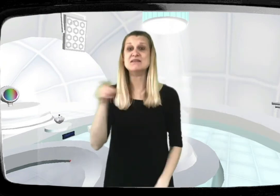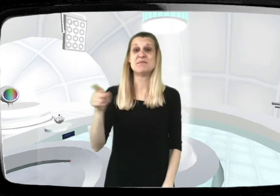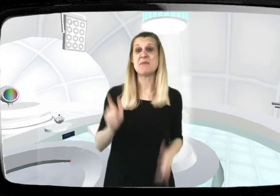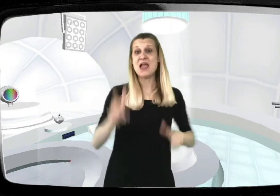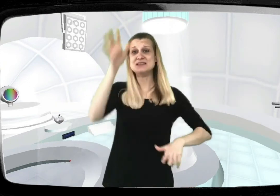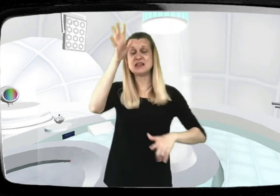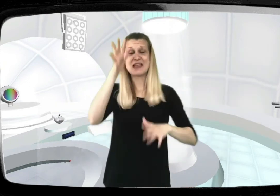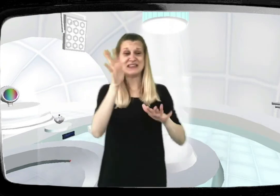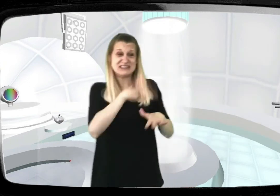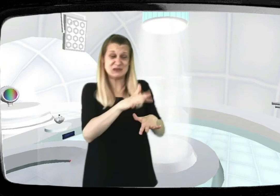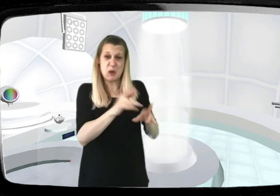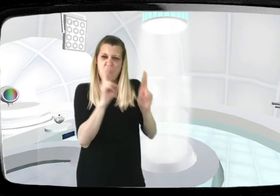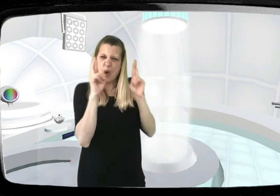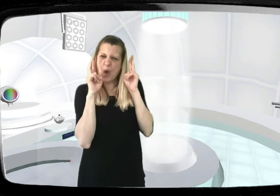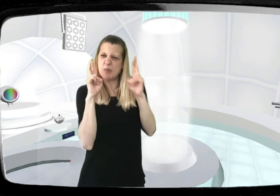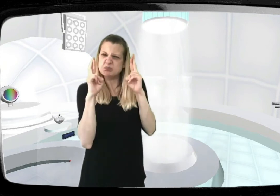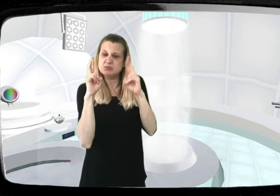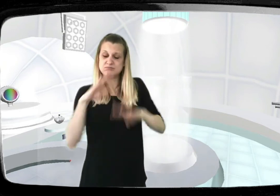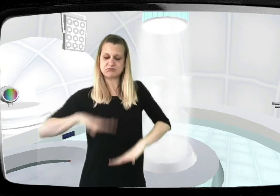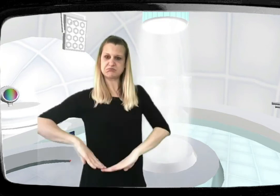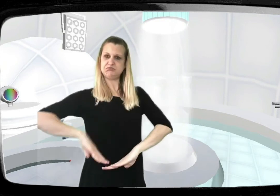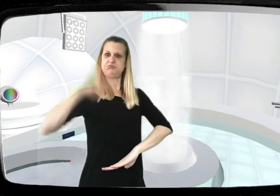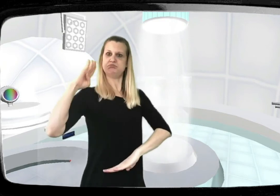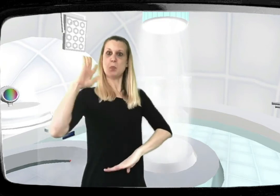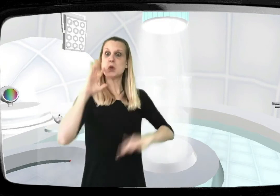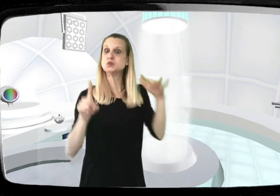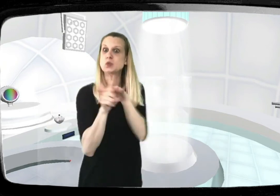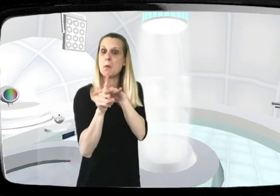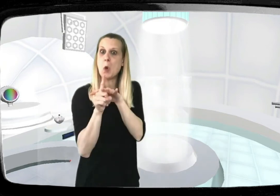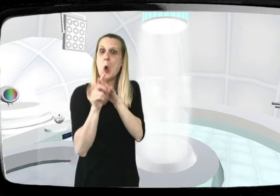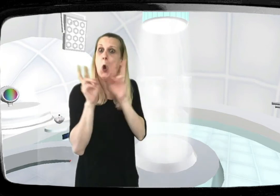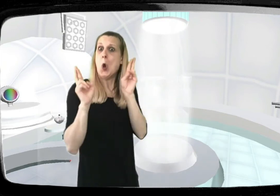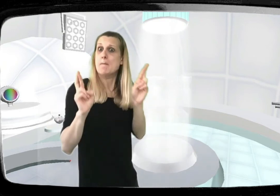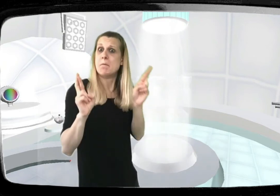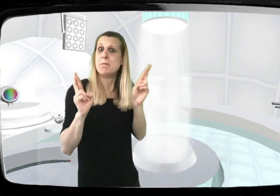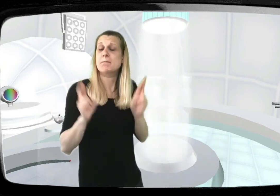"Let’s hope it’s the top half," said Mr. Teavee.